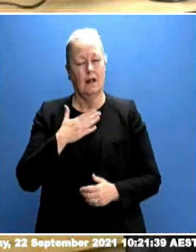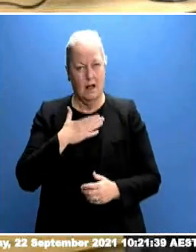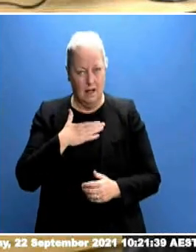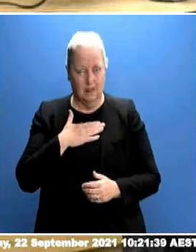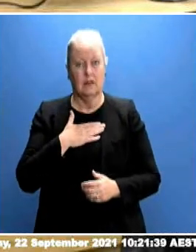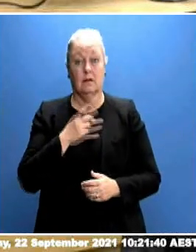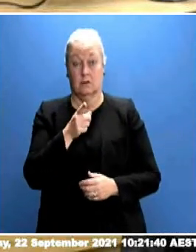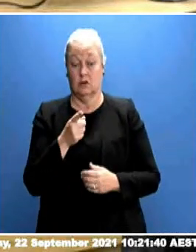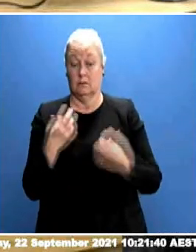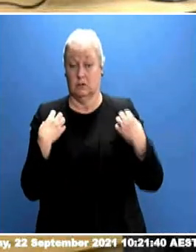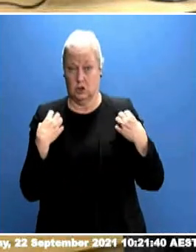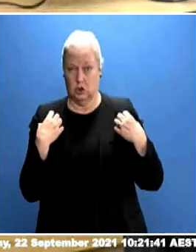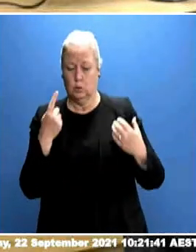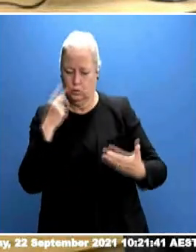the Commission's attention to the material.